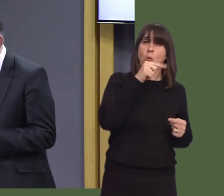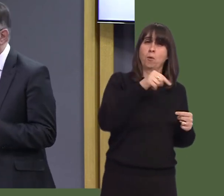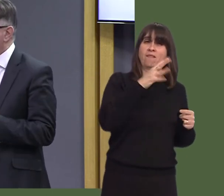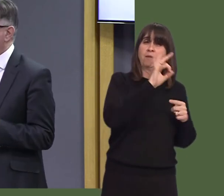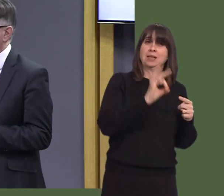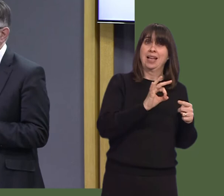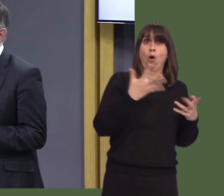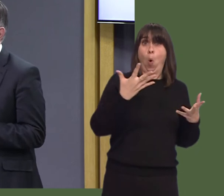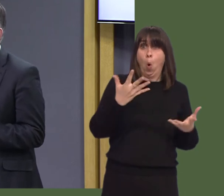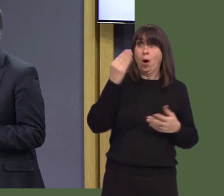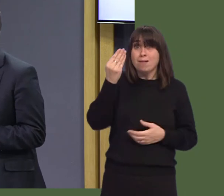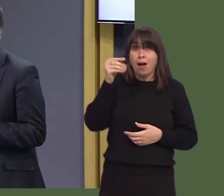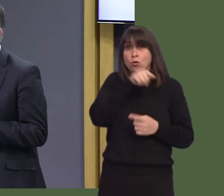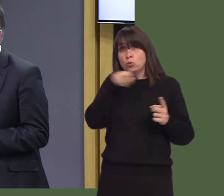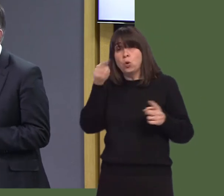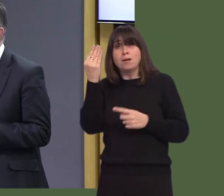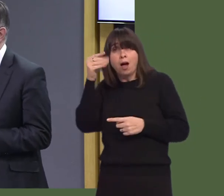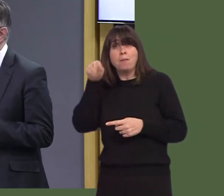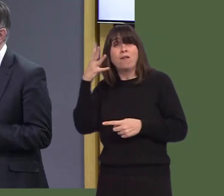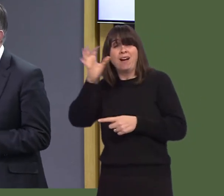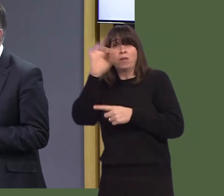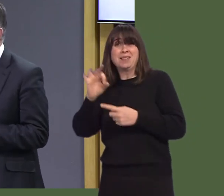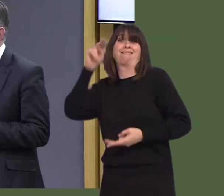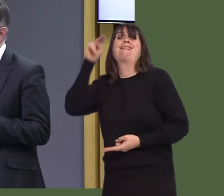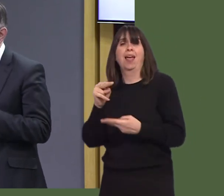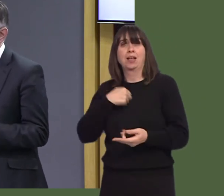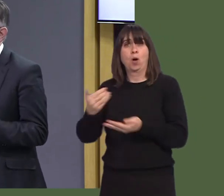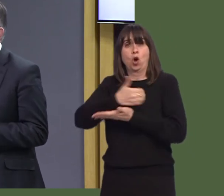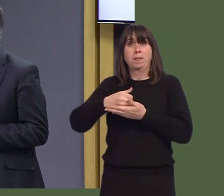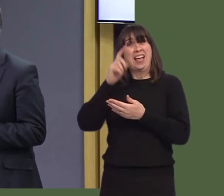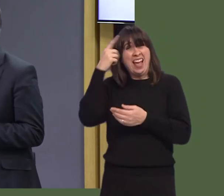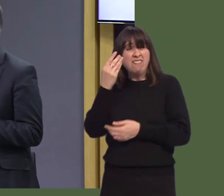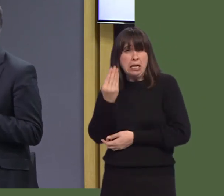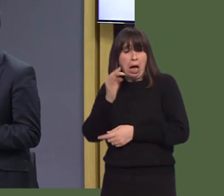We could be £4 billion, by one estimate, better off if he had actually made representations